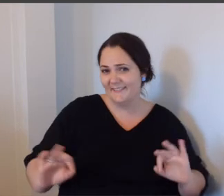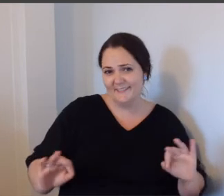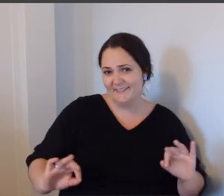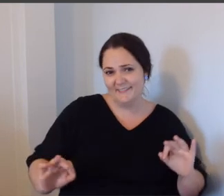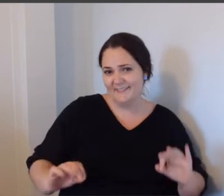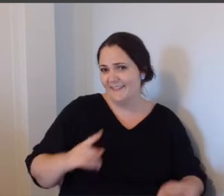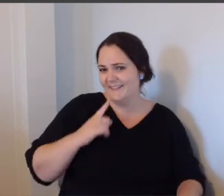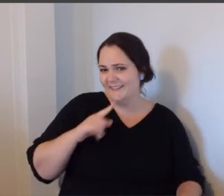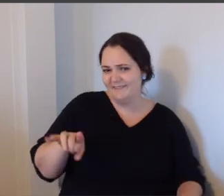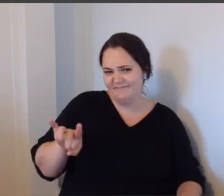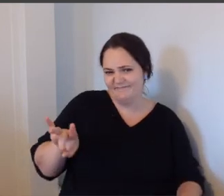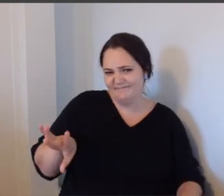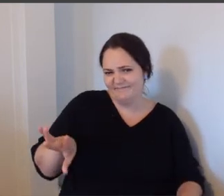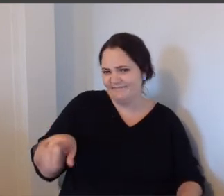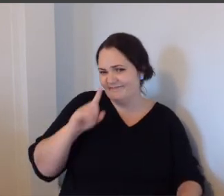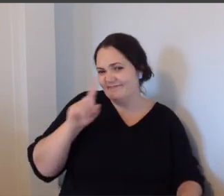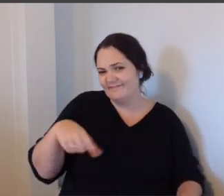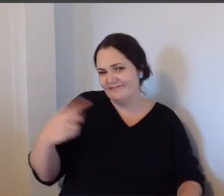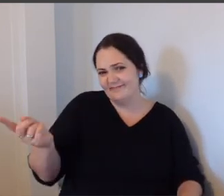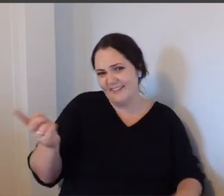Now of course there were some exceptions and here I would point to